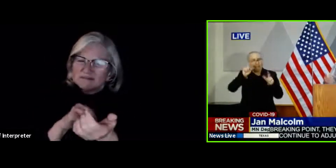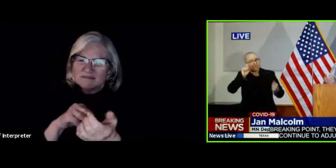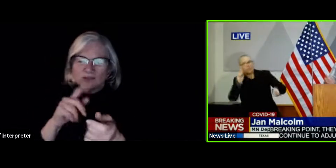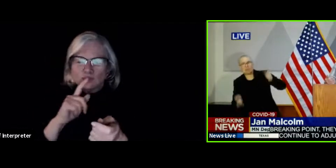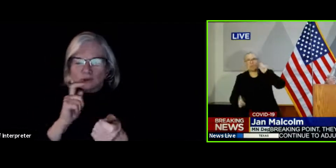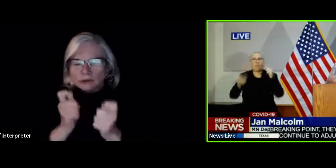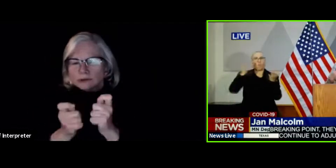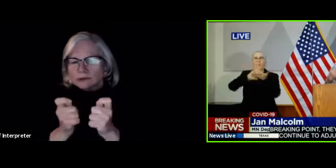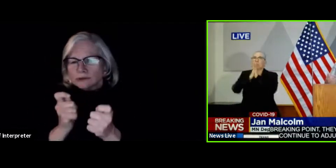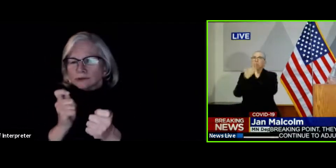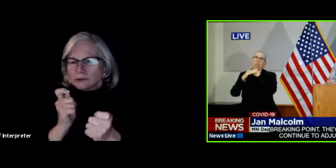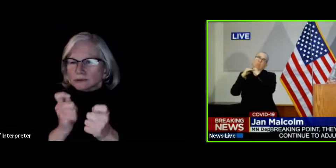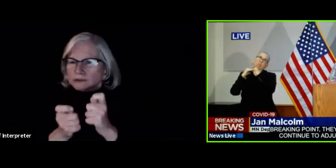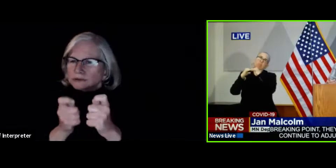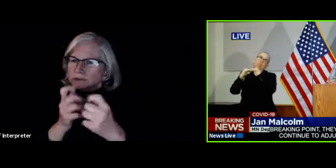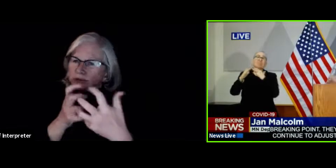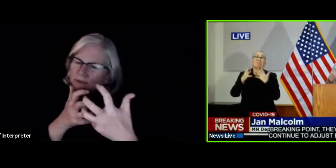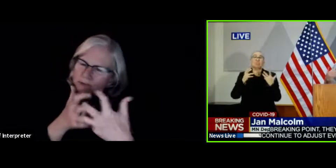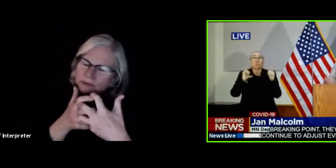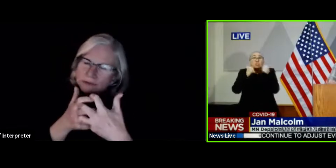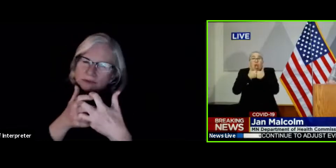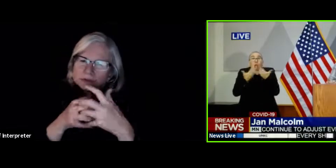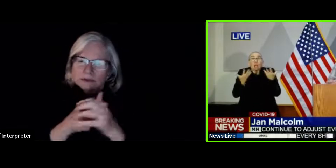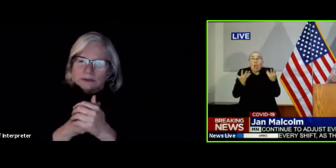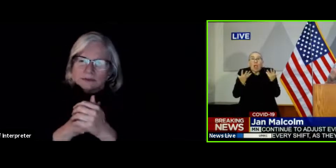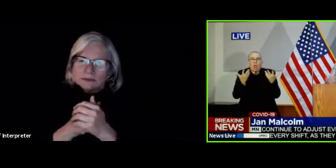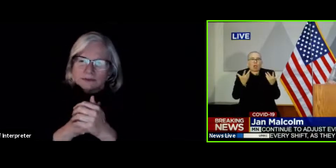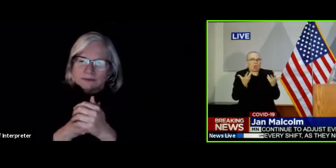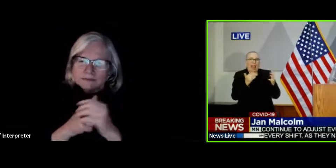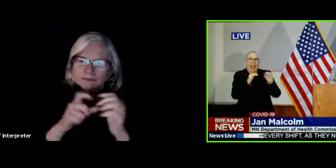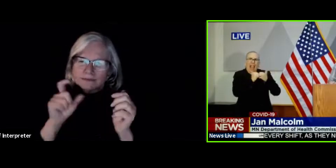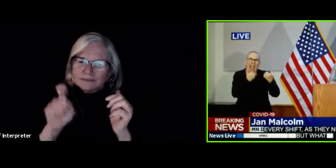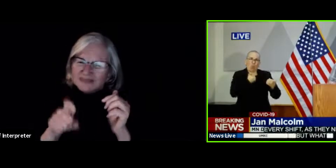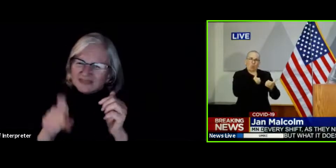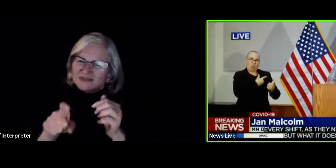DEFERRED, THAT IS LESS TIME-CRITICAL GETS DEFERRED AND THAT'S NOT GOOD, EITHER, FROM